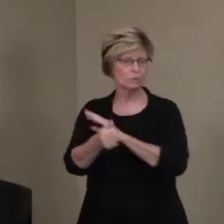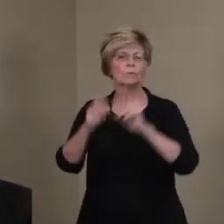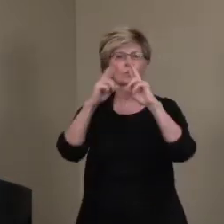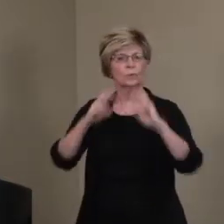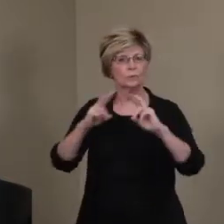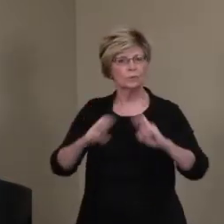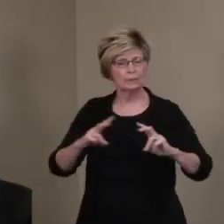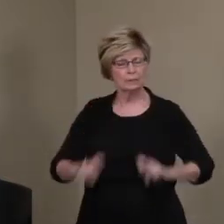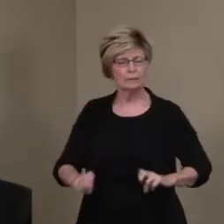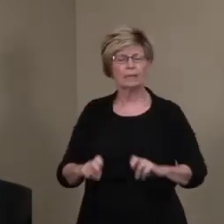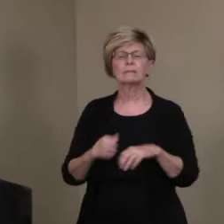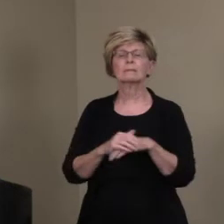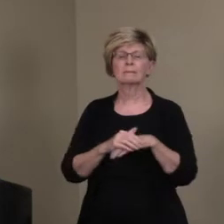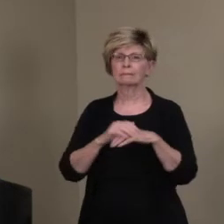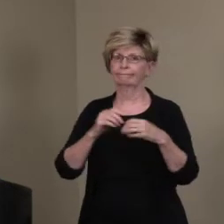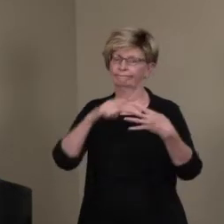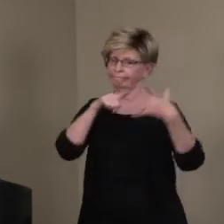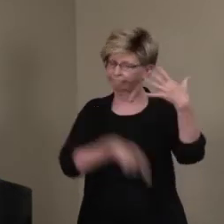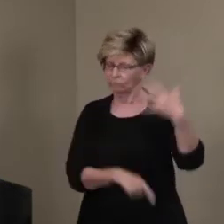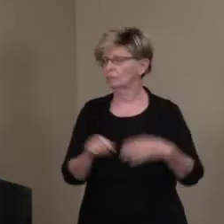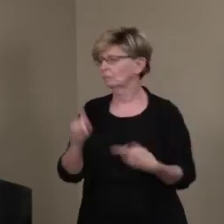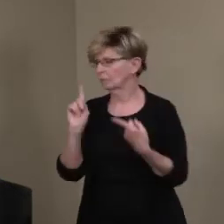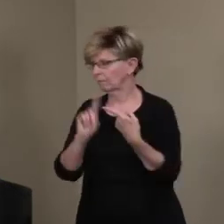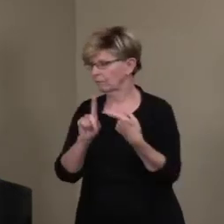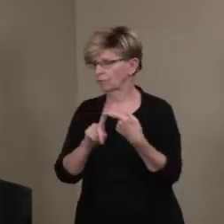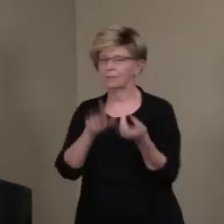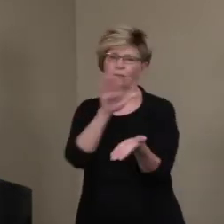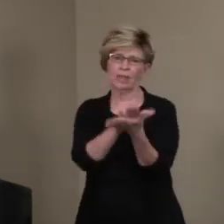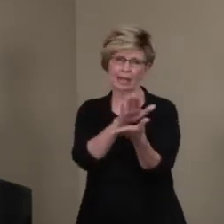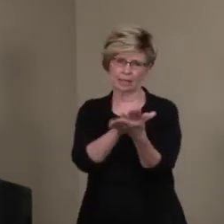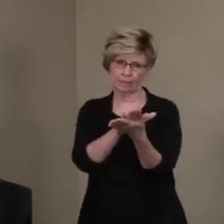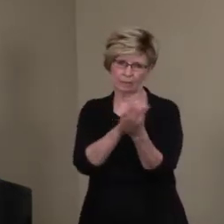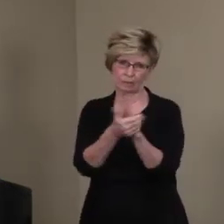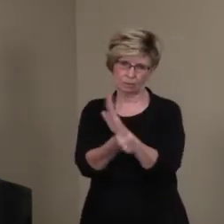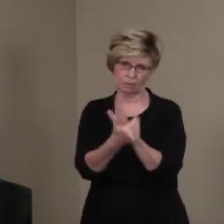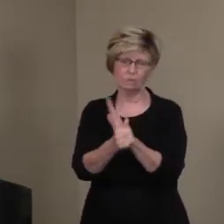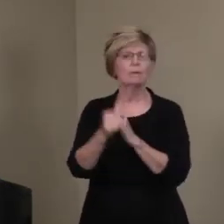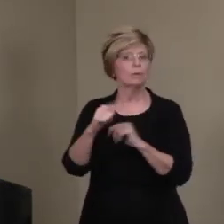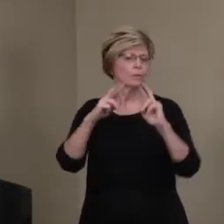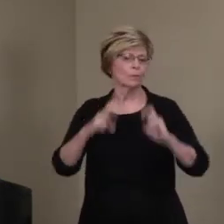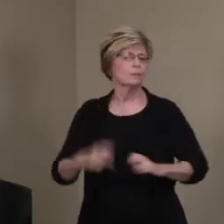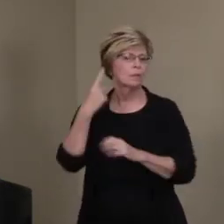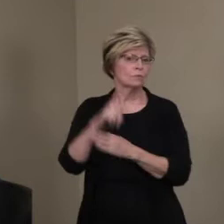we do have assessments variety of different assessments to assess their